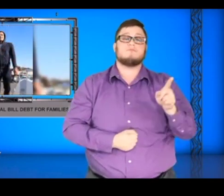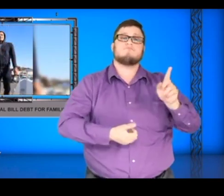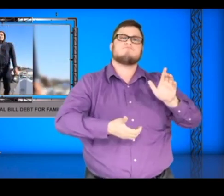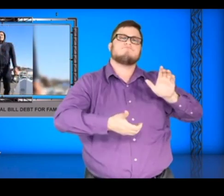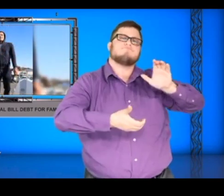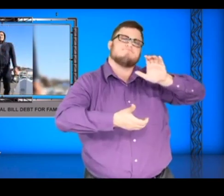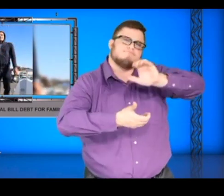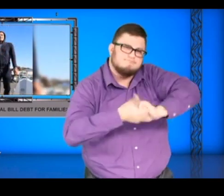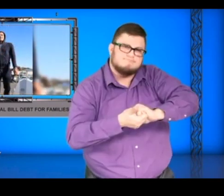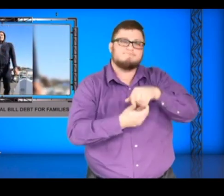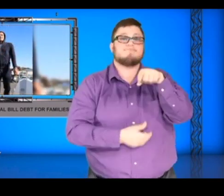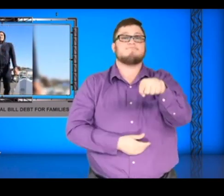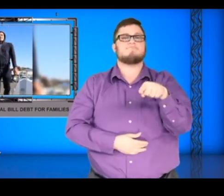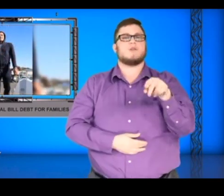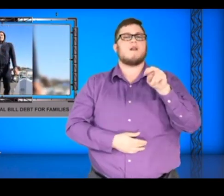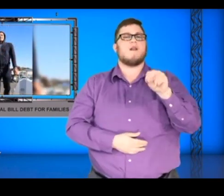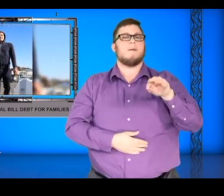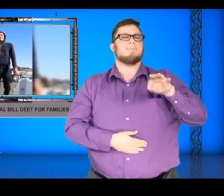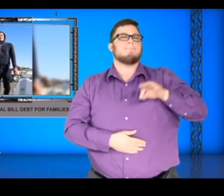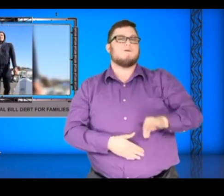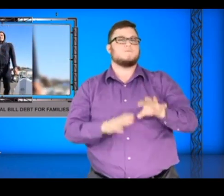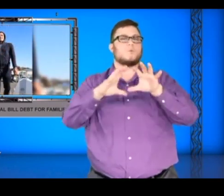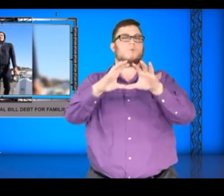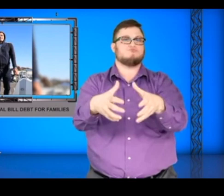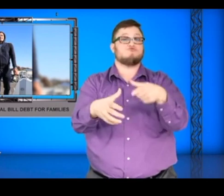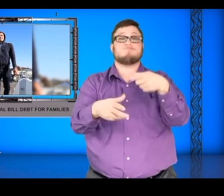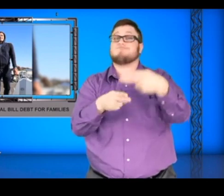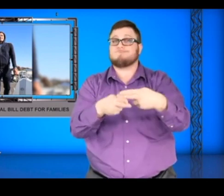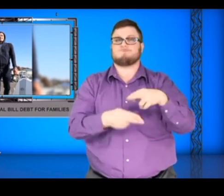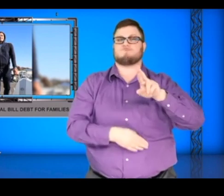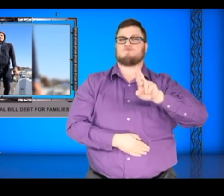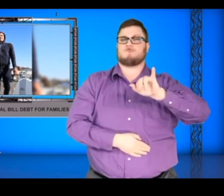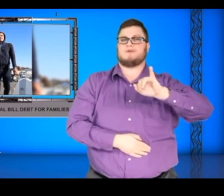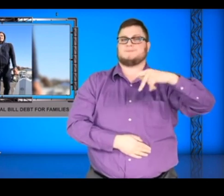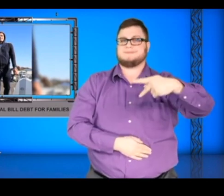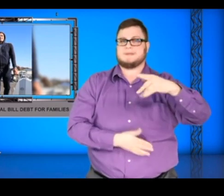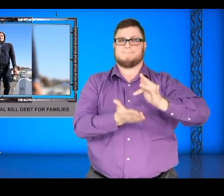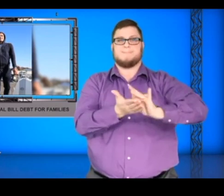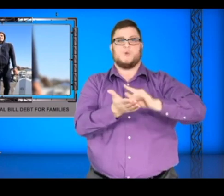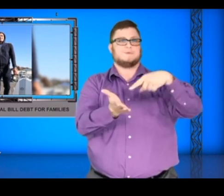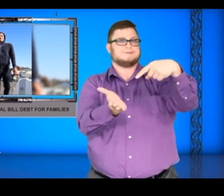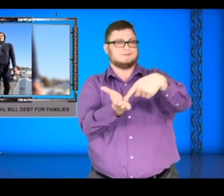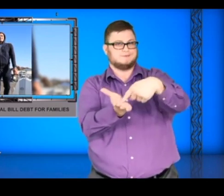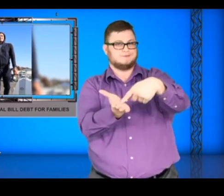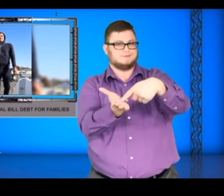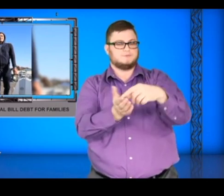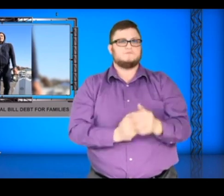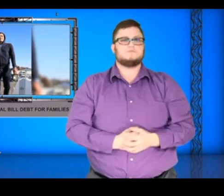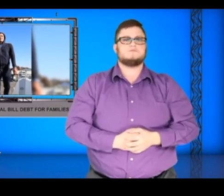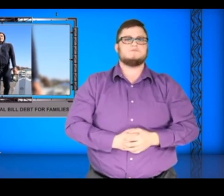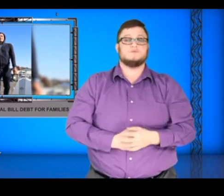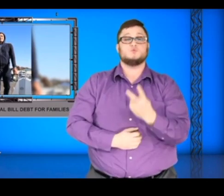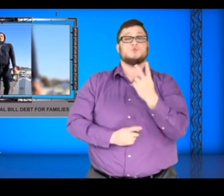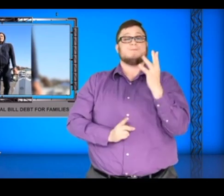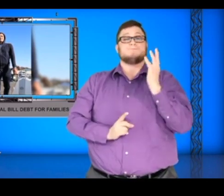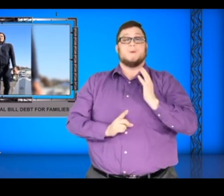He partner with a nonprofit organization "RIP Medical Debt" for the project.